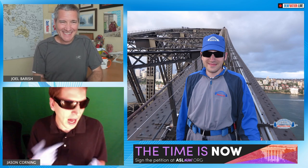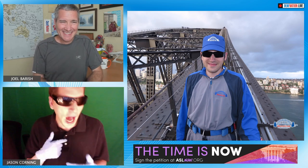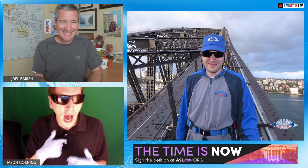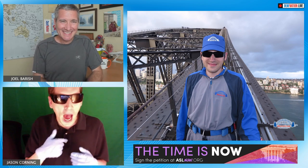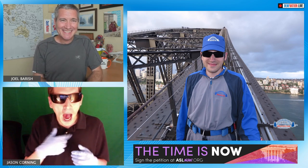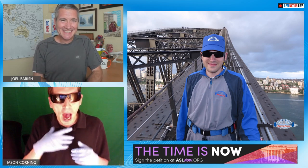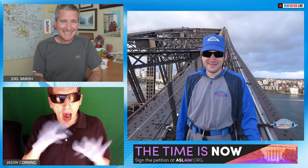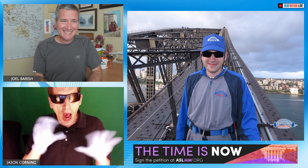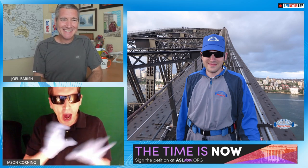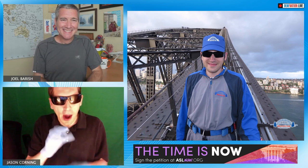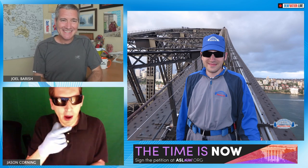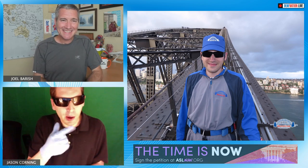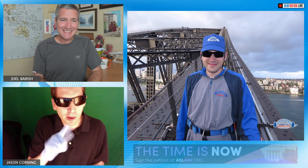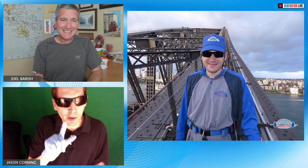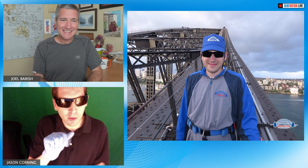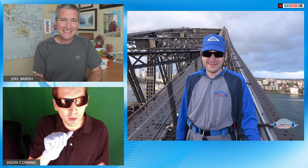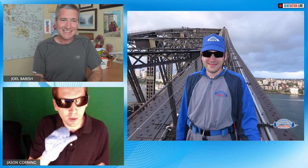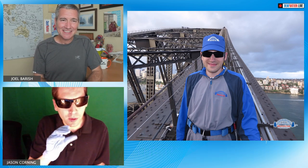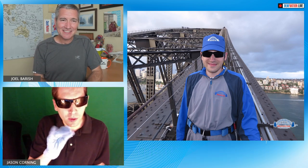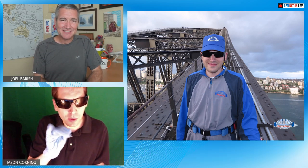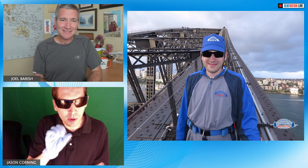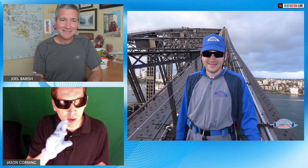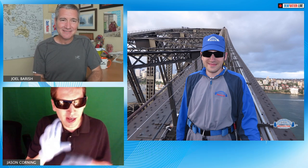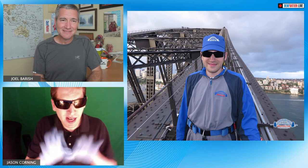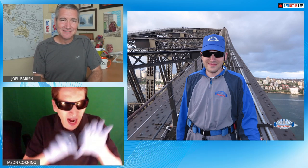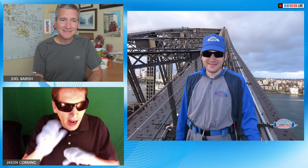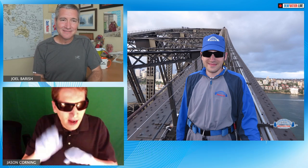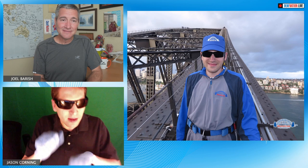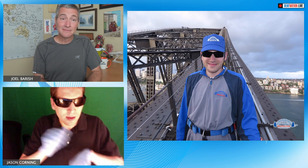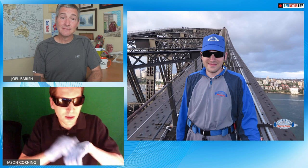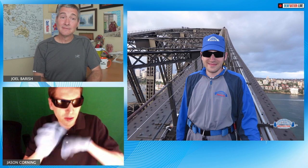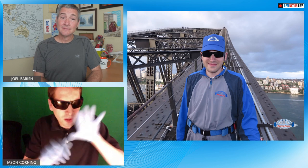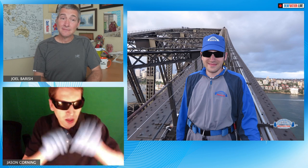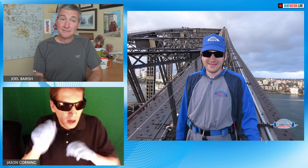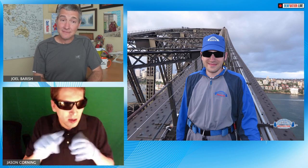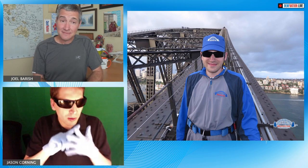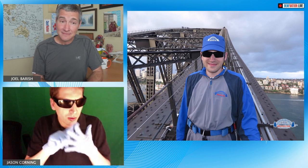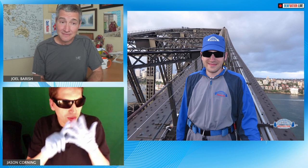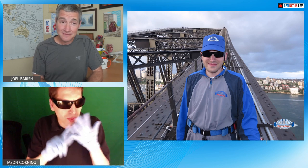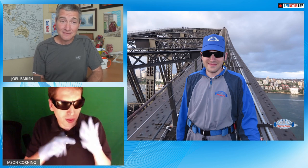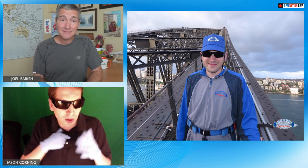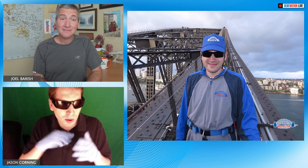I felt confident, I had done glacier climbing, rock climbing,